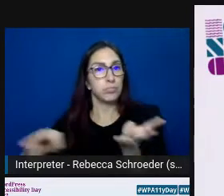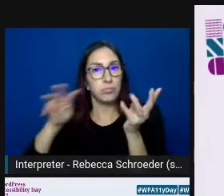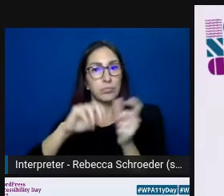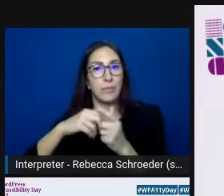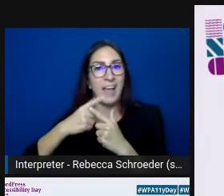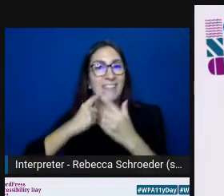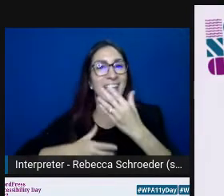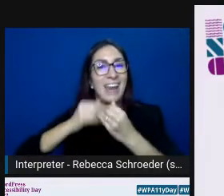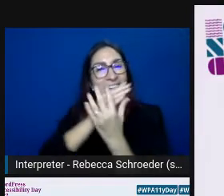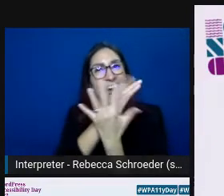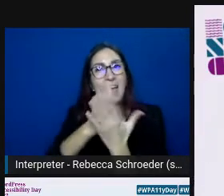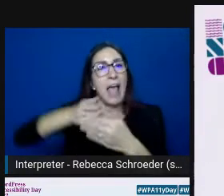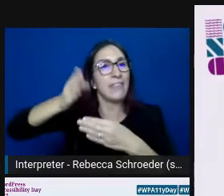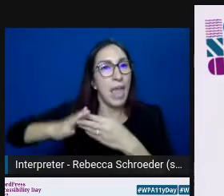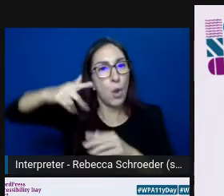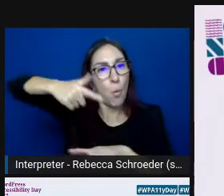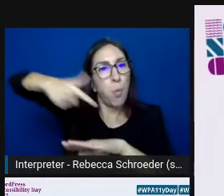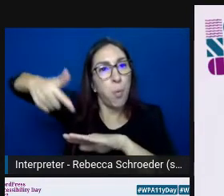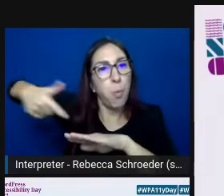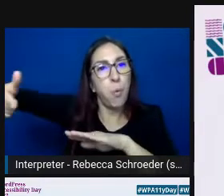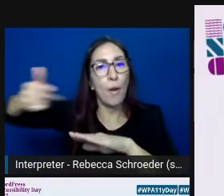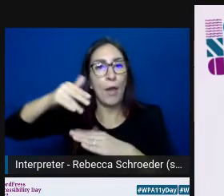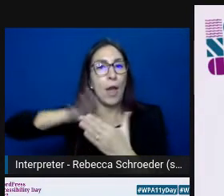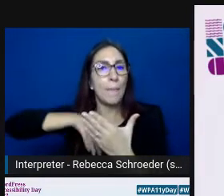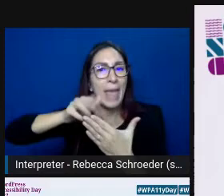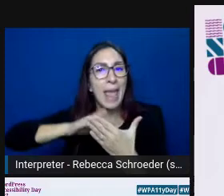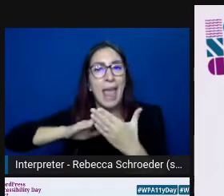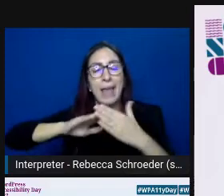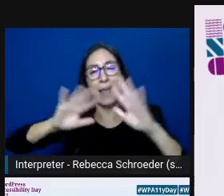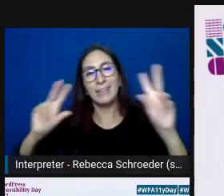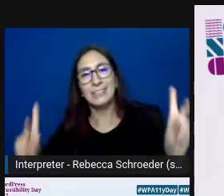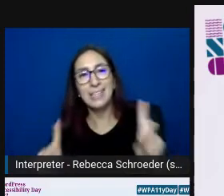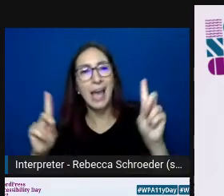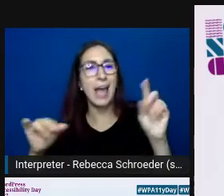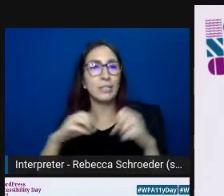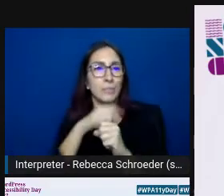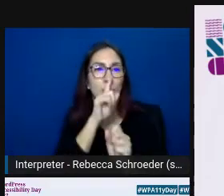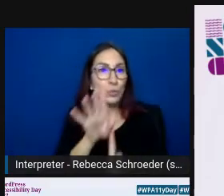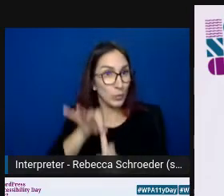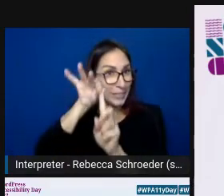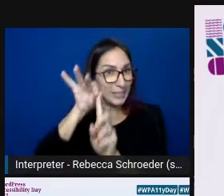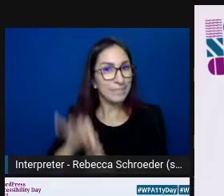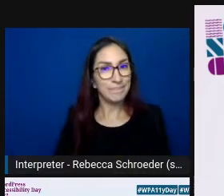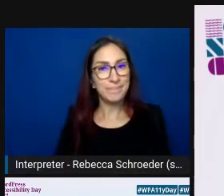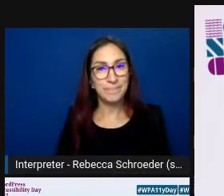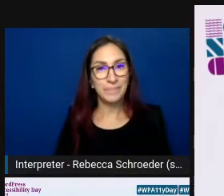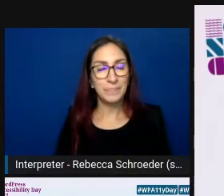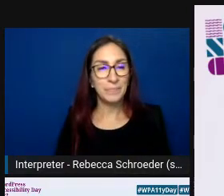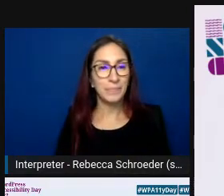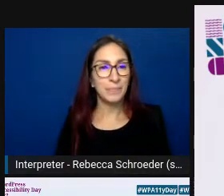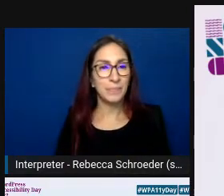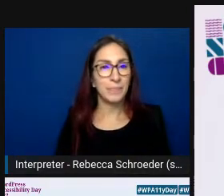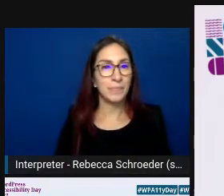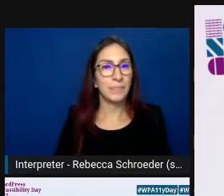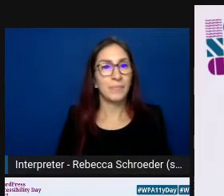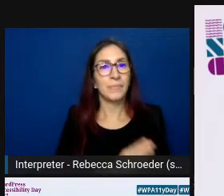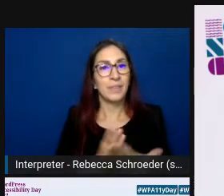In the resources in the end, I've added some links to a few theme frameworks you can use to get started